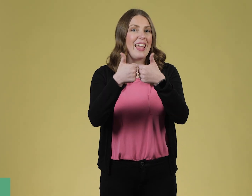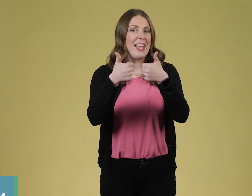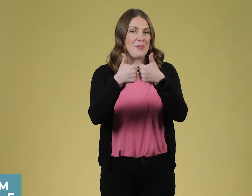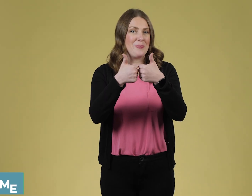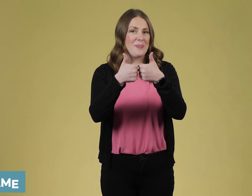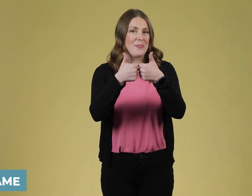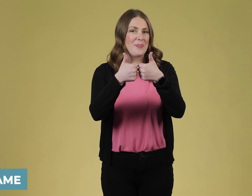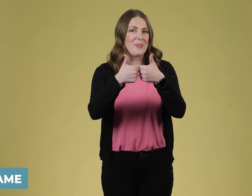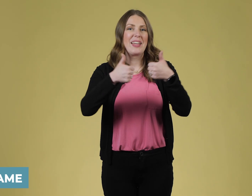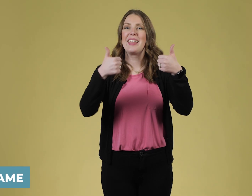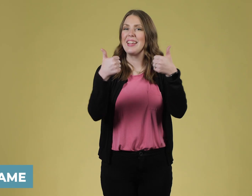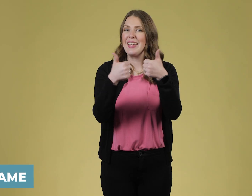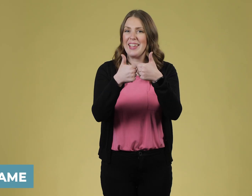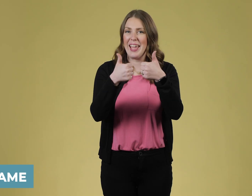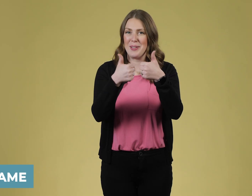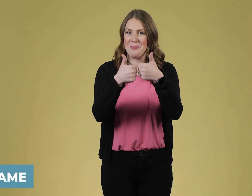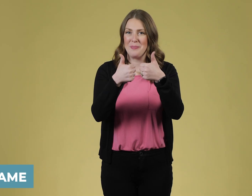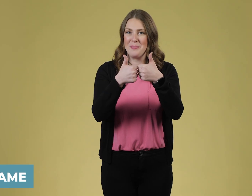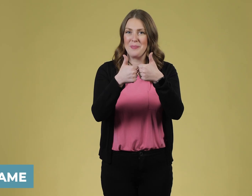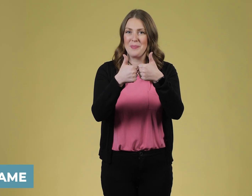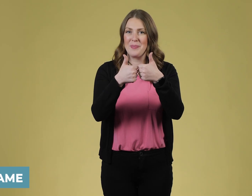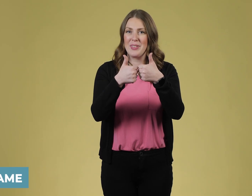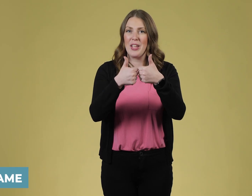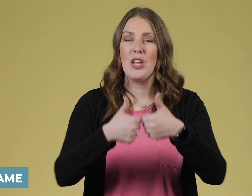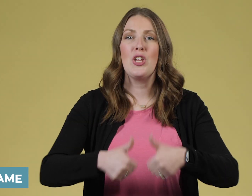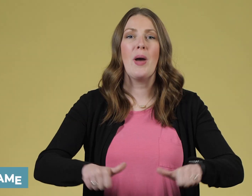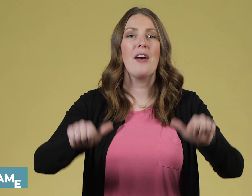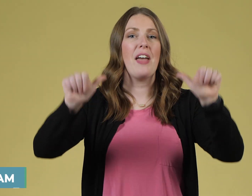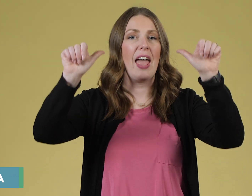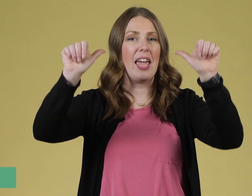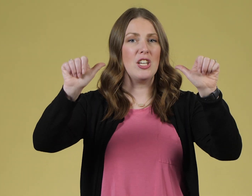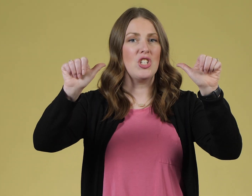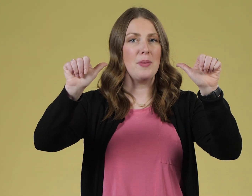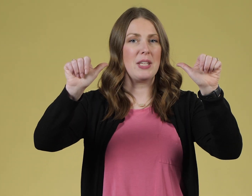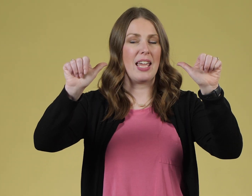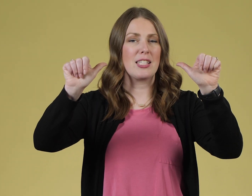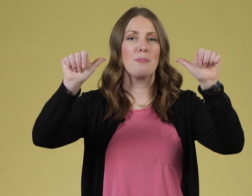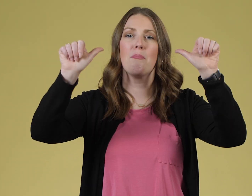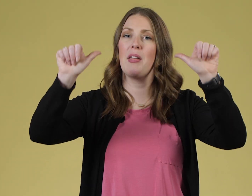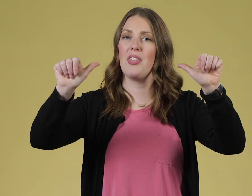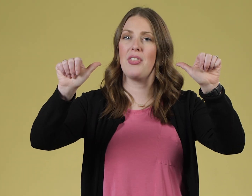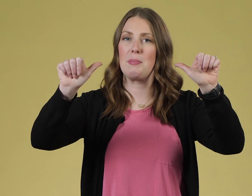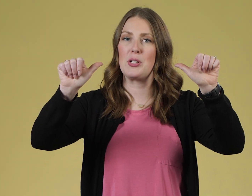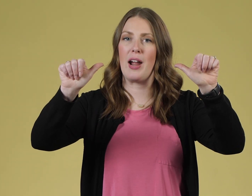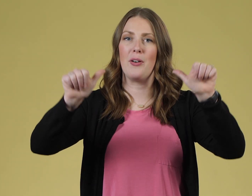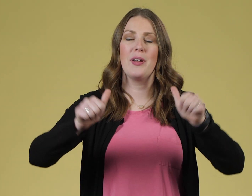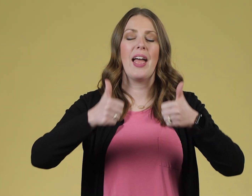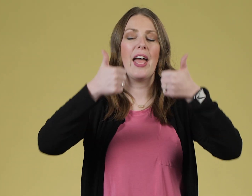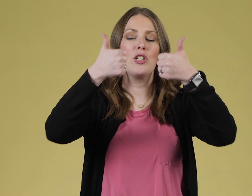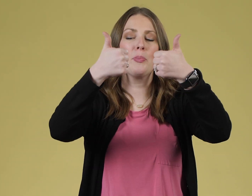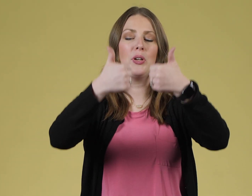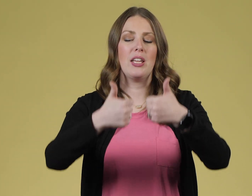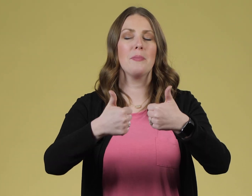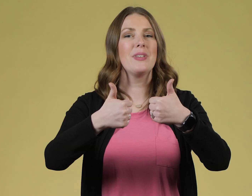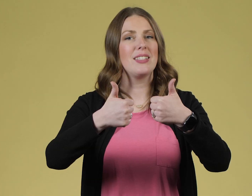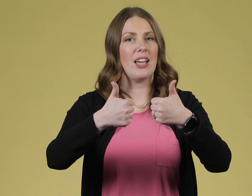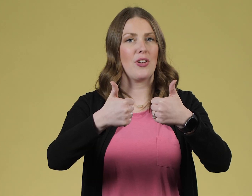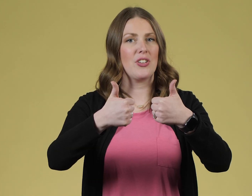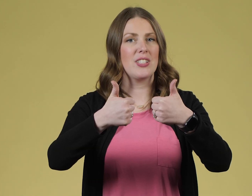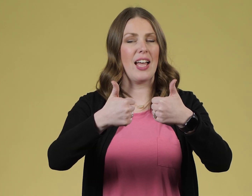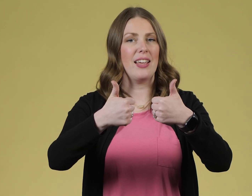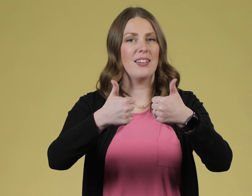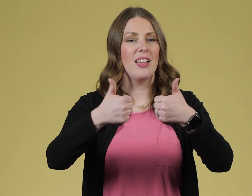'Game, game', you have 'A' shaped hands but the thumbs are out and you're putting them down on their side.